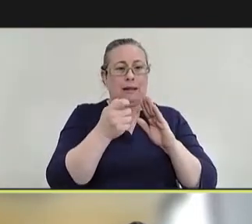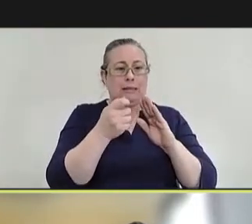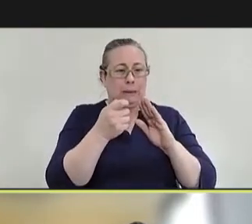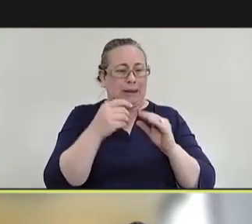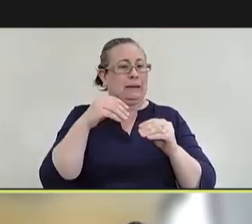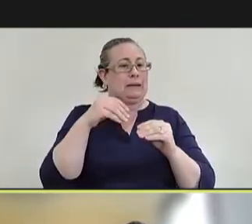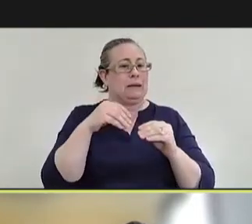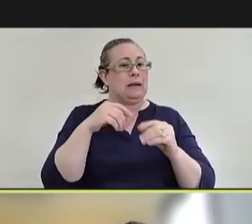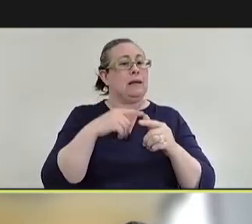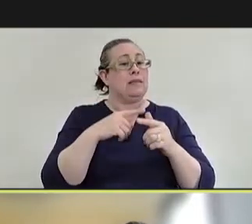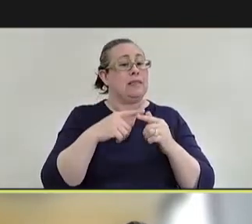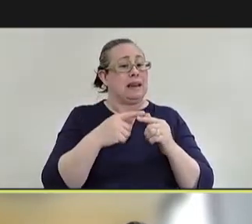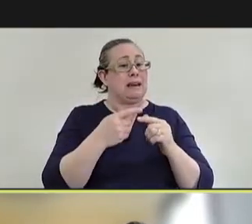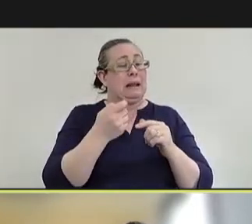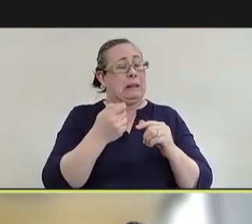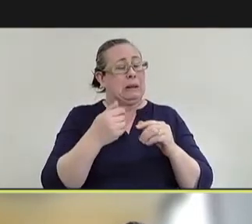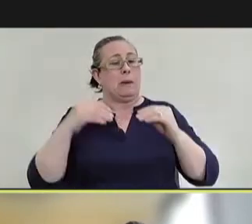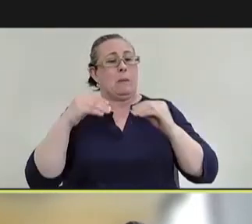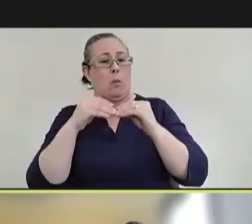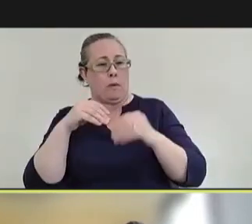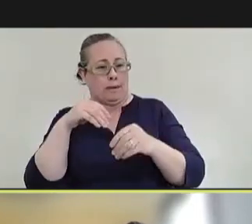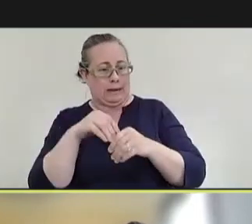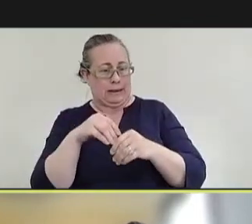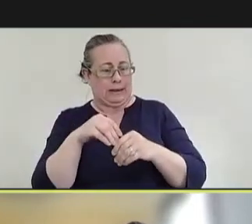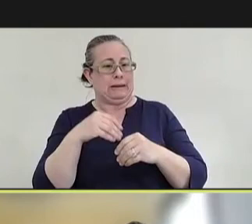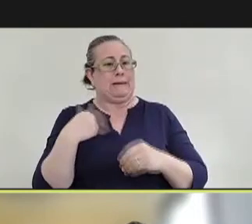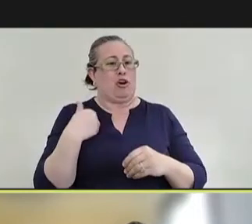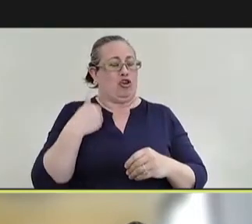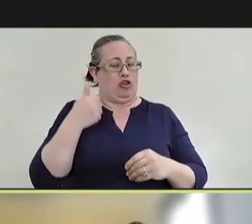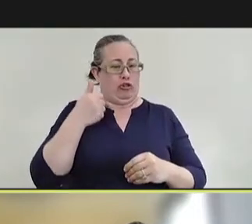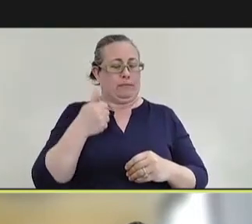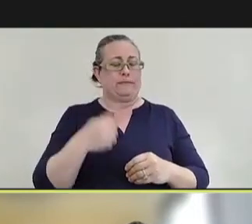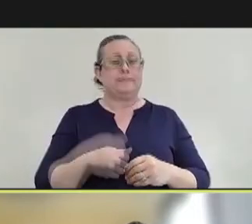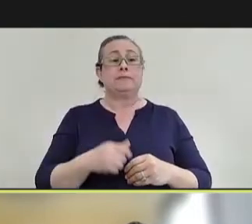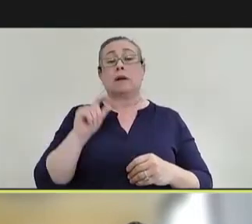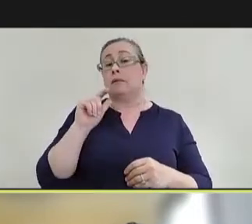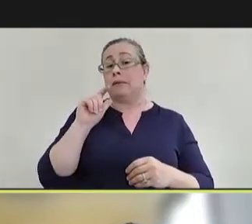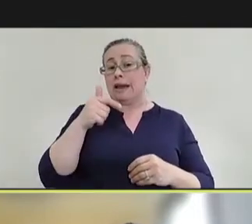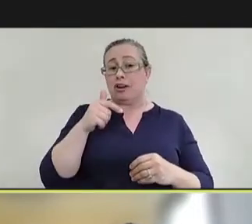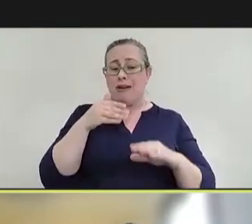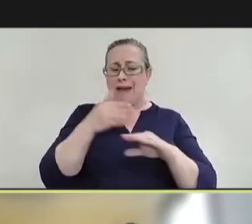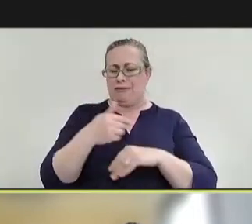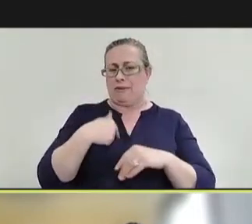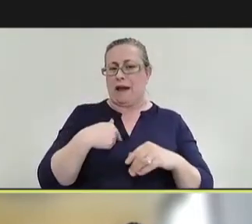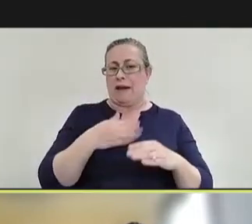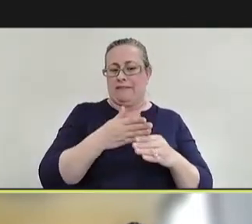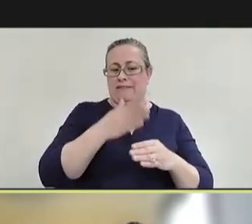then a little bit more in the younger age groups. Later on, after I finish up this review of this